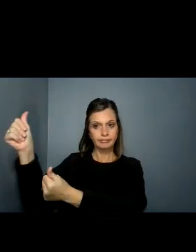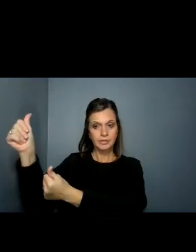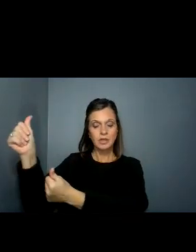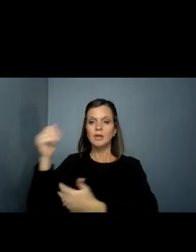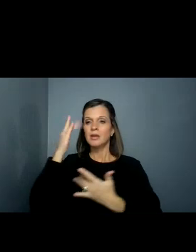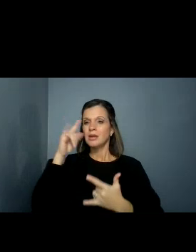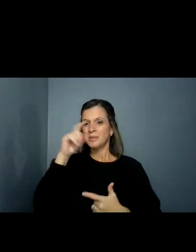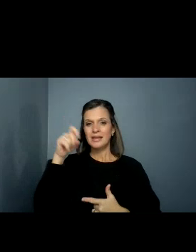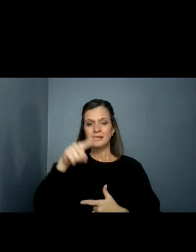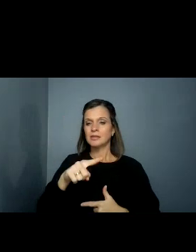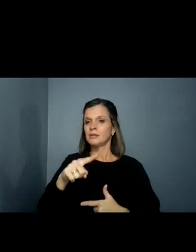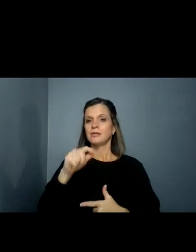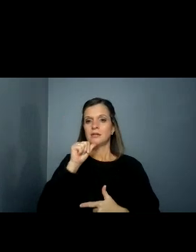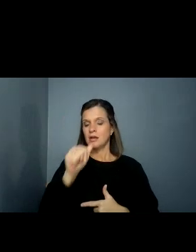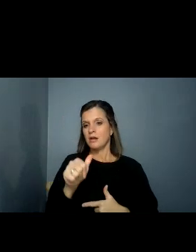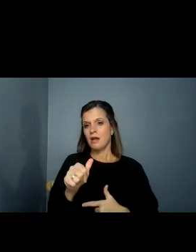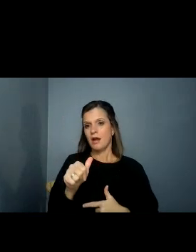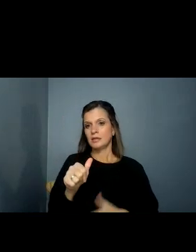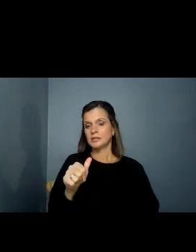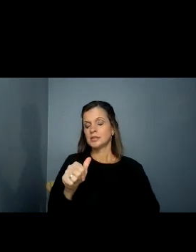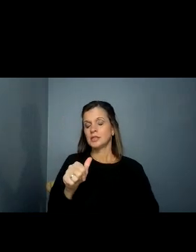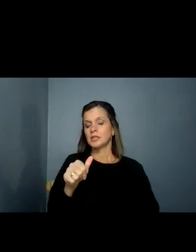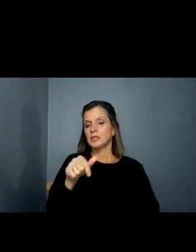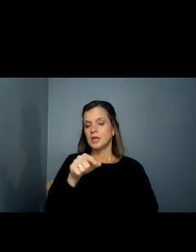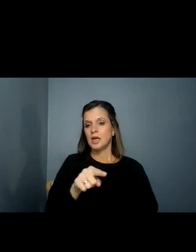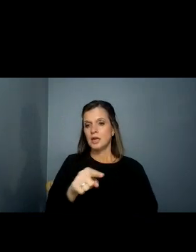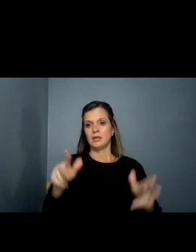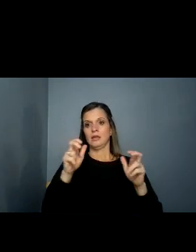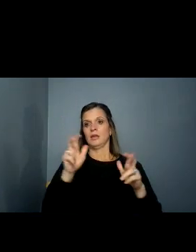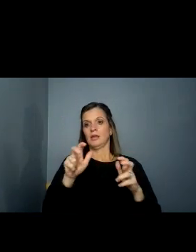Yeah, yeah, that's called a temporary threshold shift. When you're around a lot of noise and you